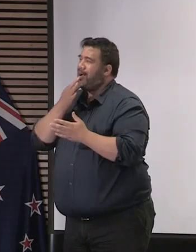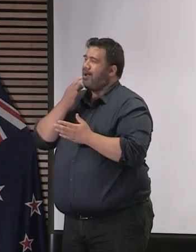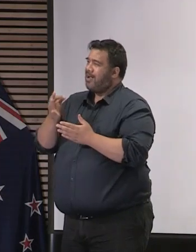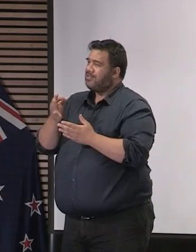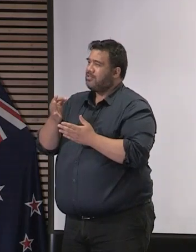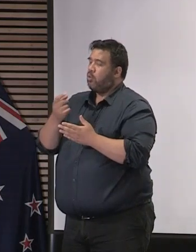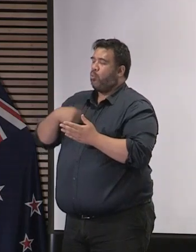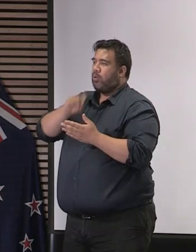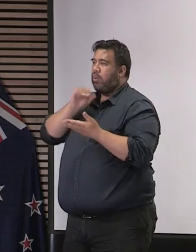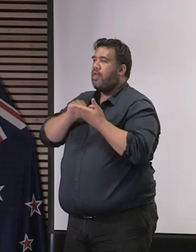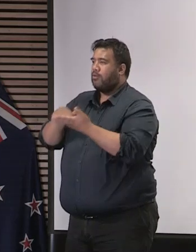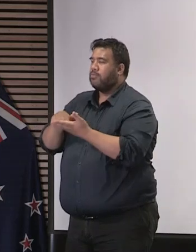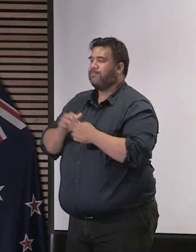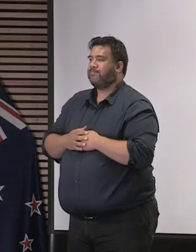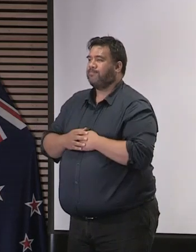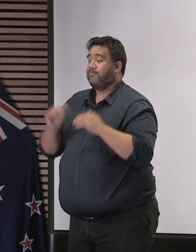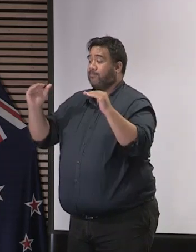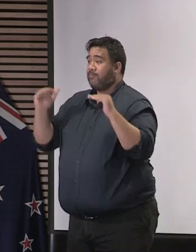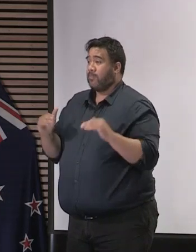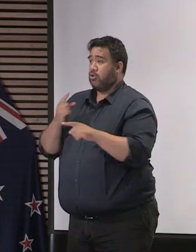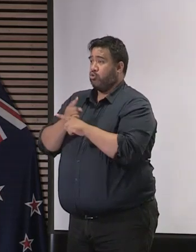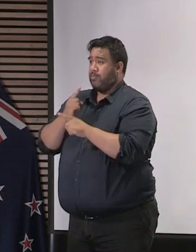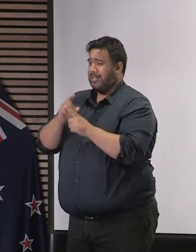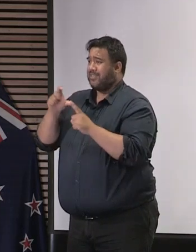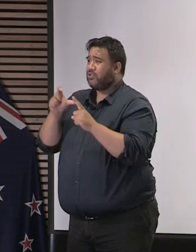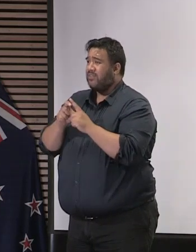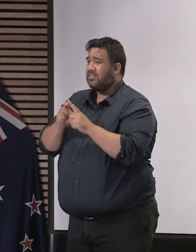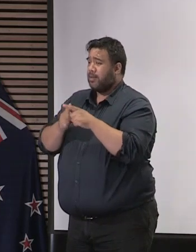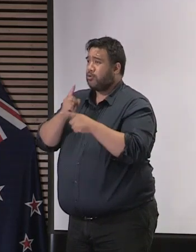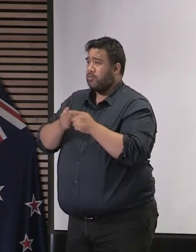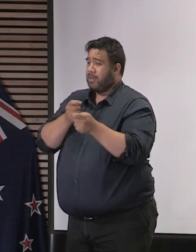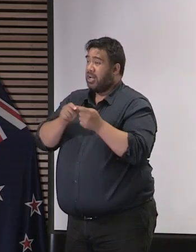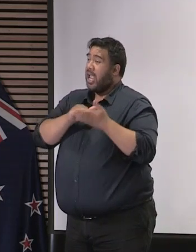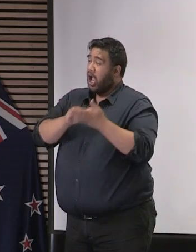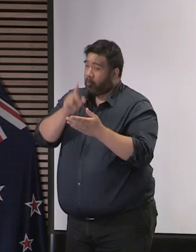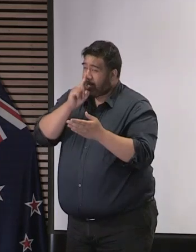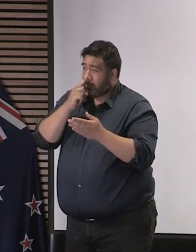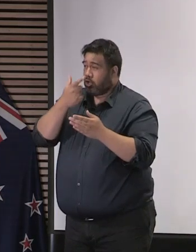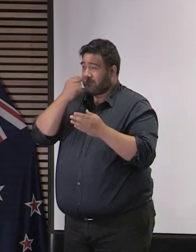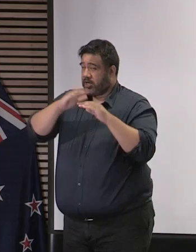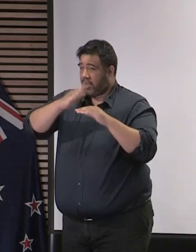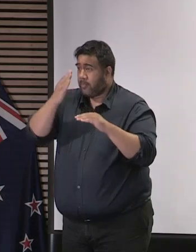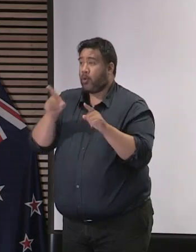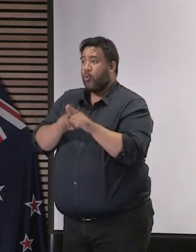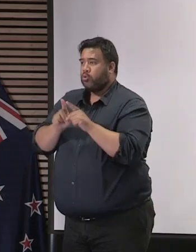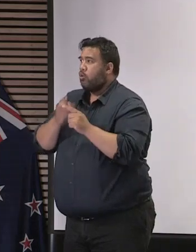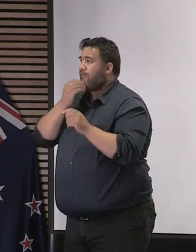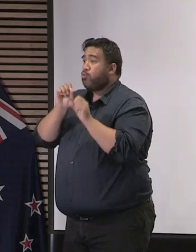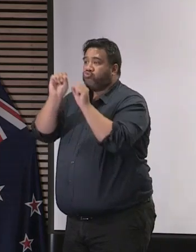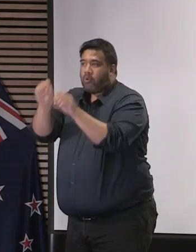for help if you need it, it's